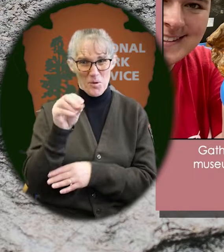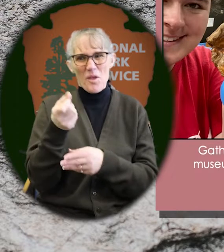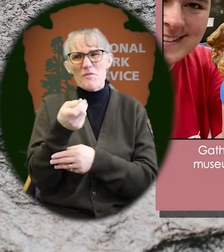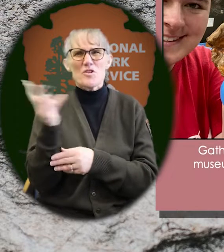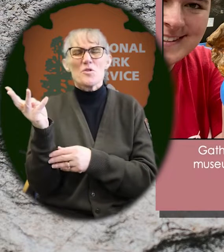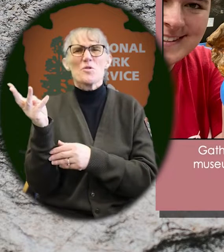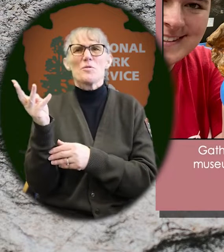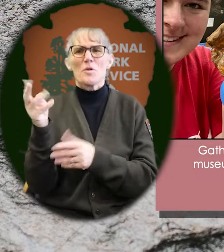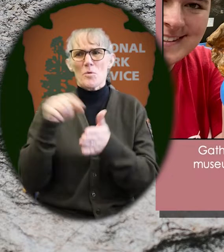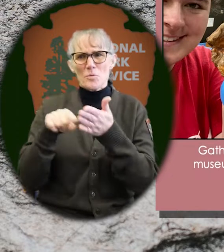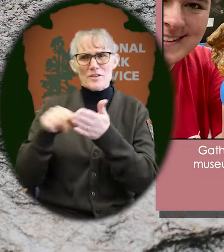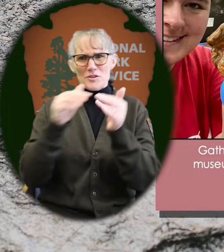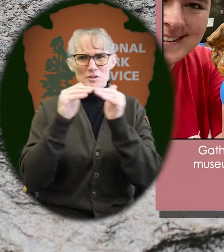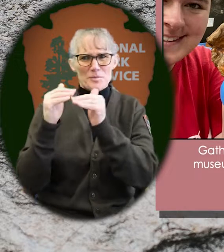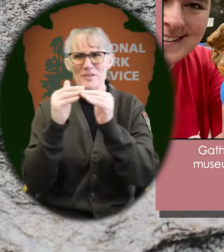I have a few more of them that aren't pictured as well.